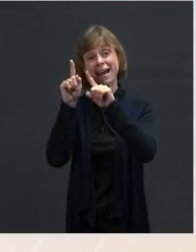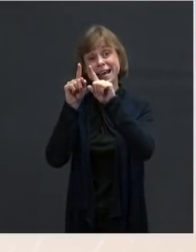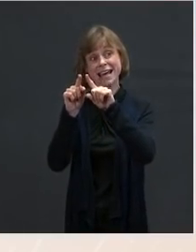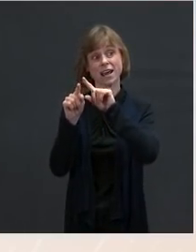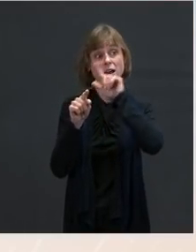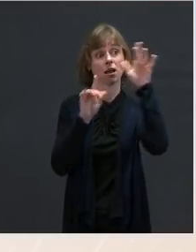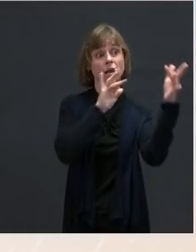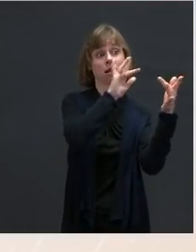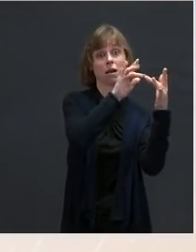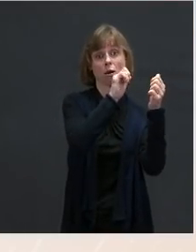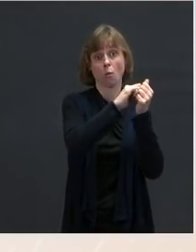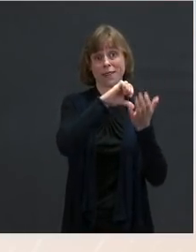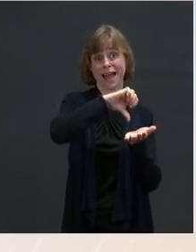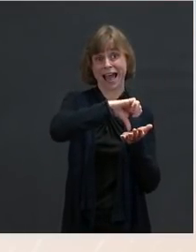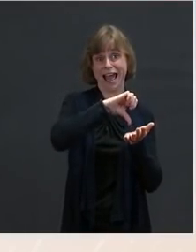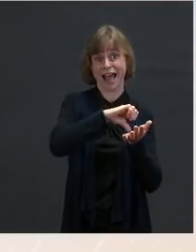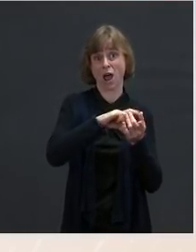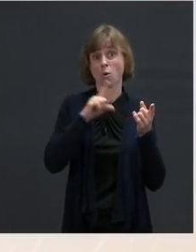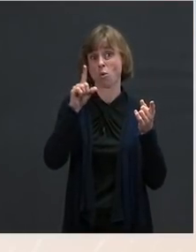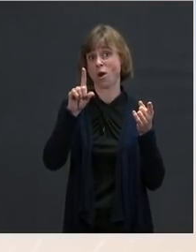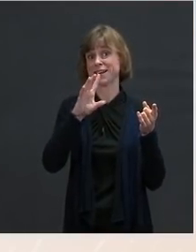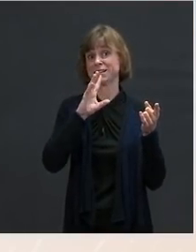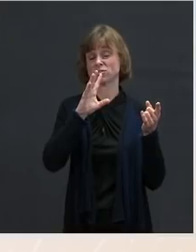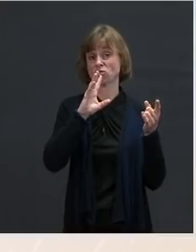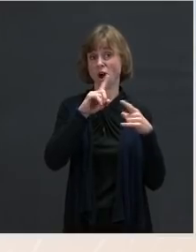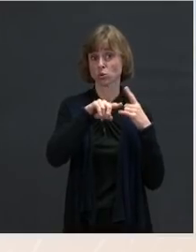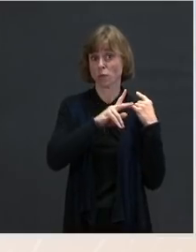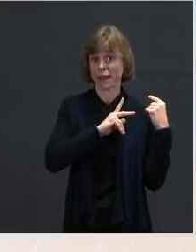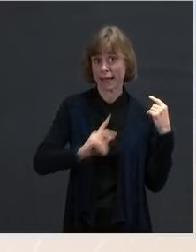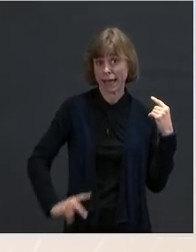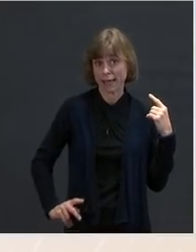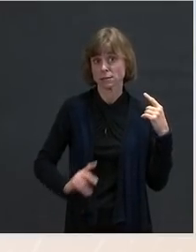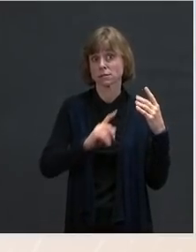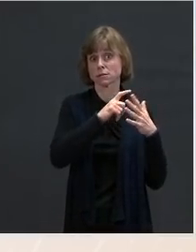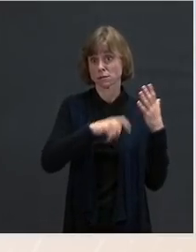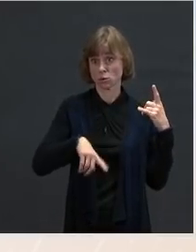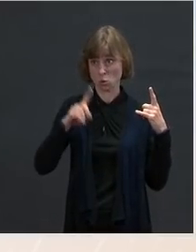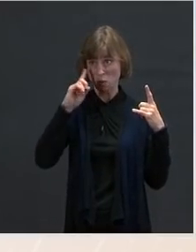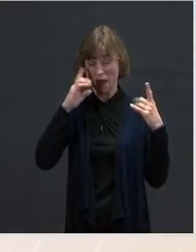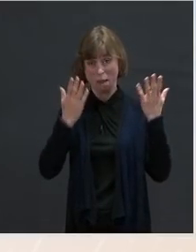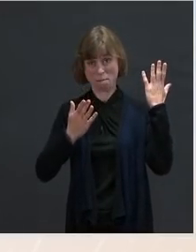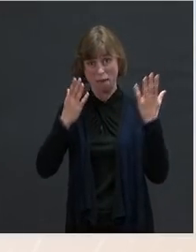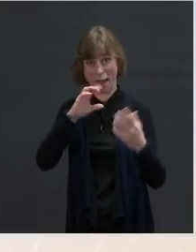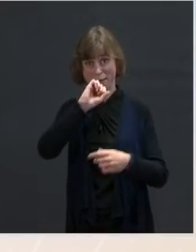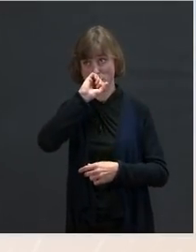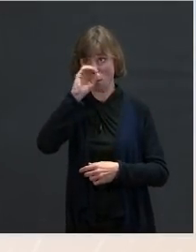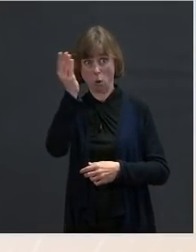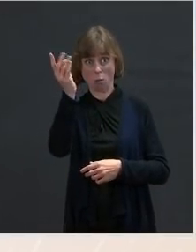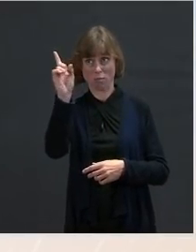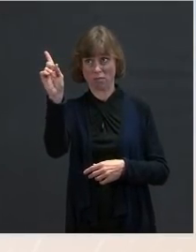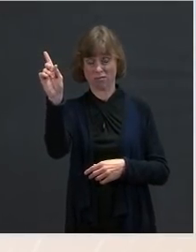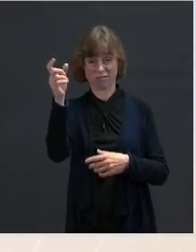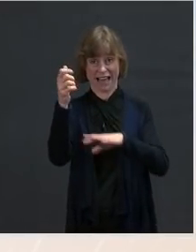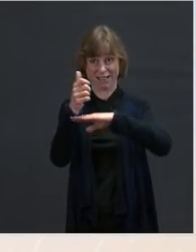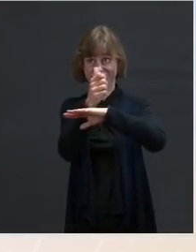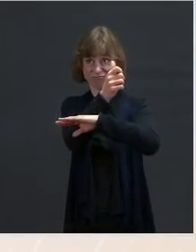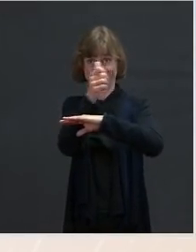He's been in touch with the ayatollahs. Could he be a possible back channel, or is he already a possible back channel on Iran?